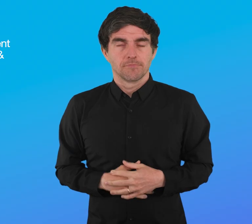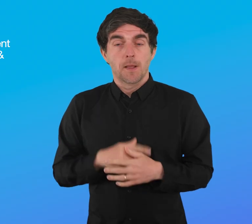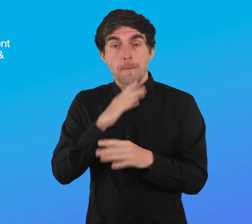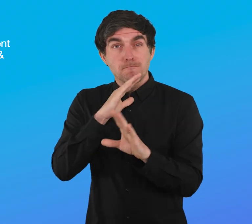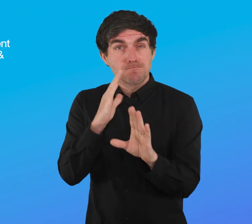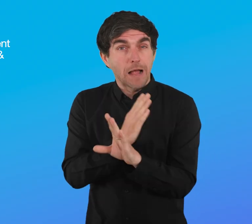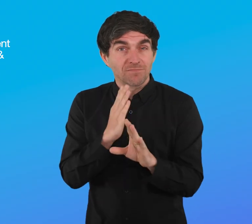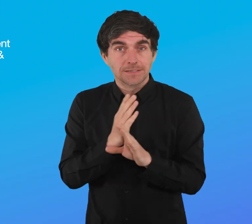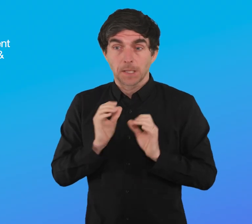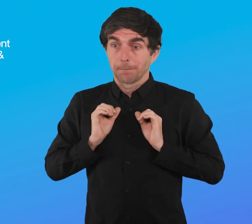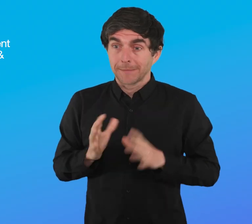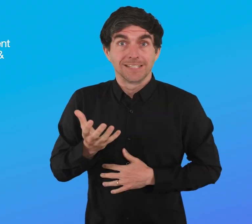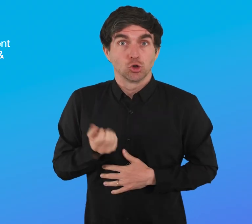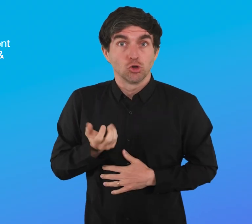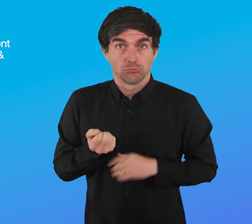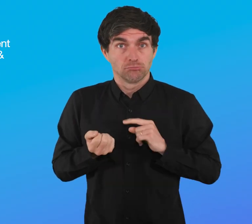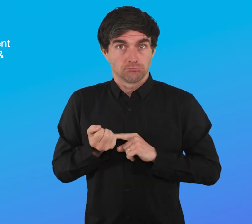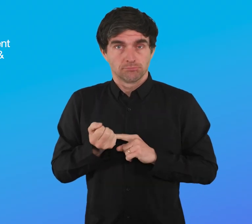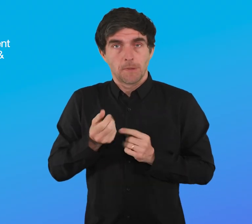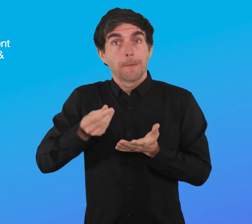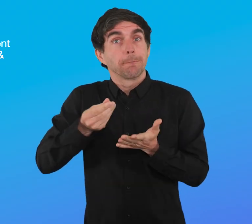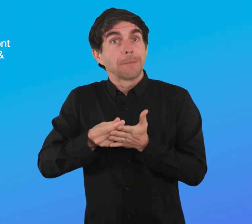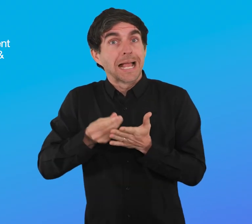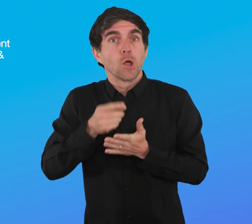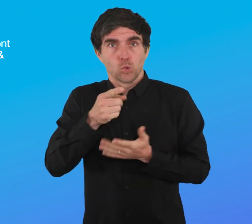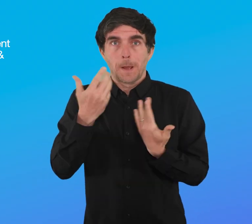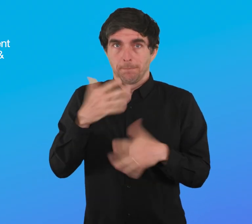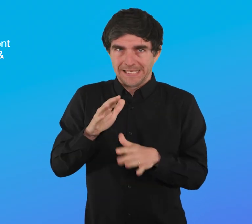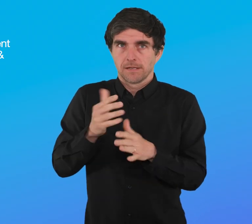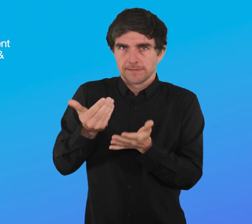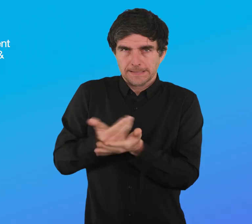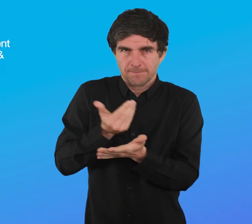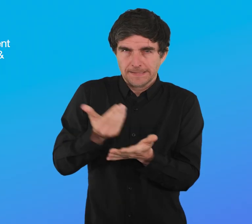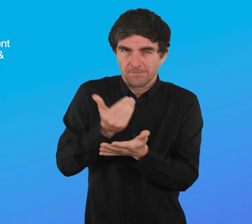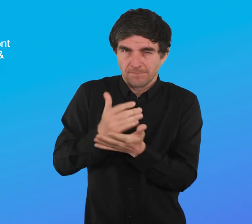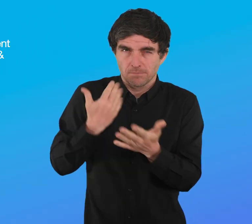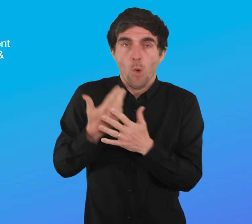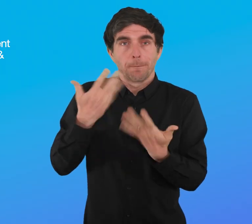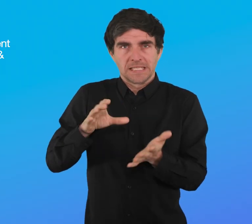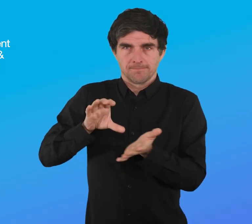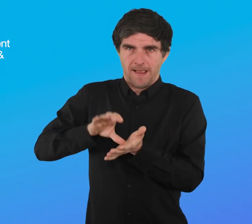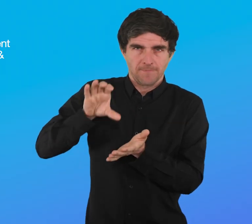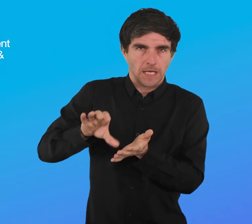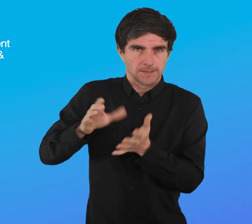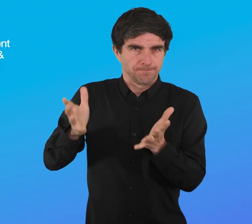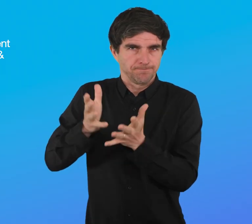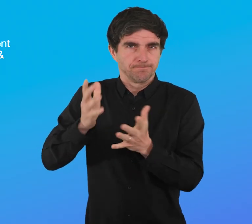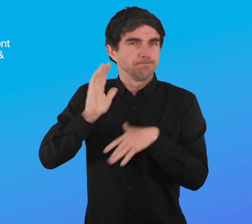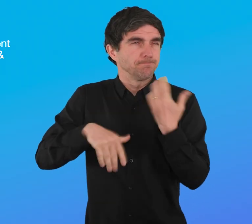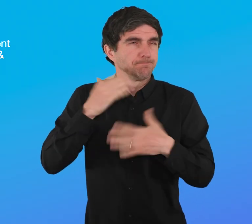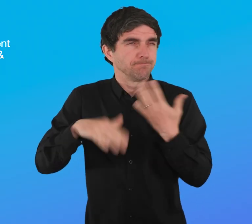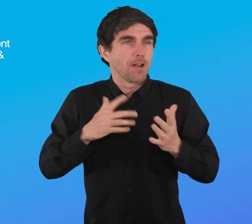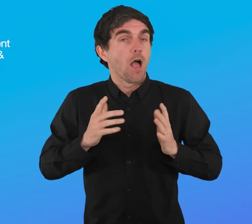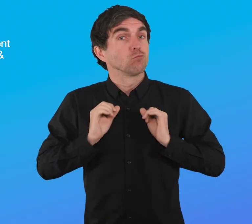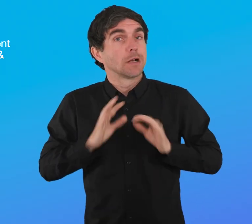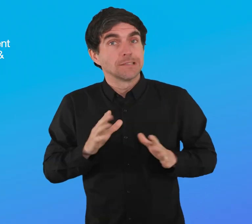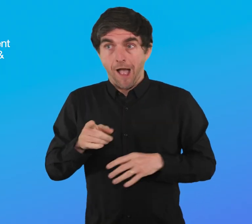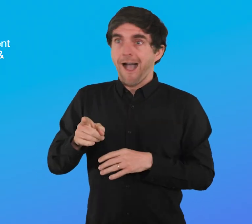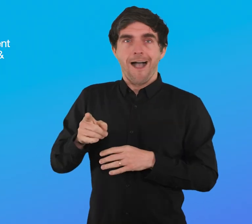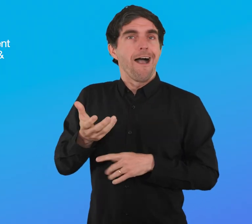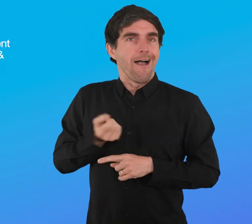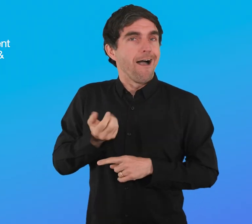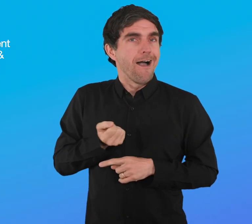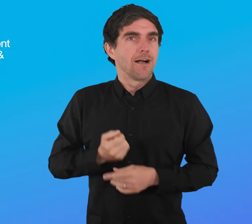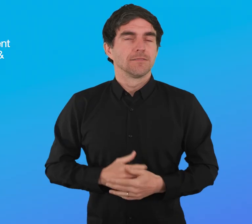A private pension is money you have saved or invested for when you retire.